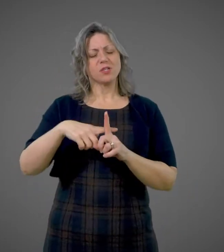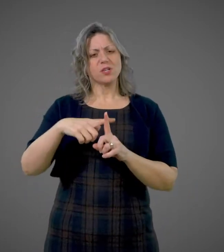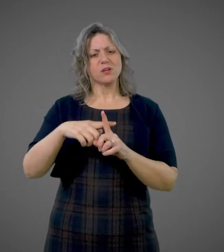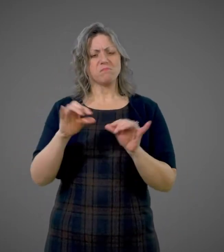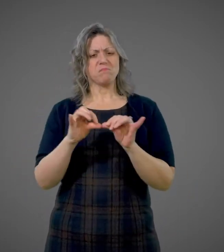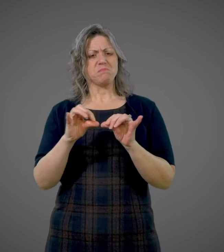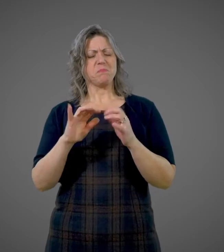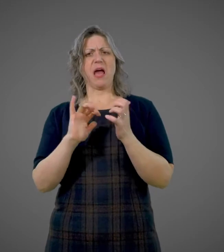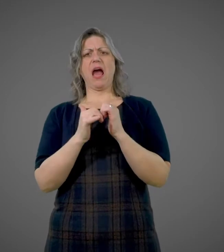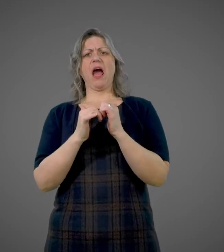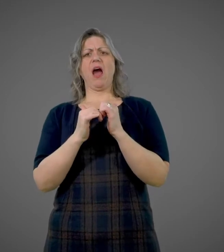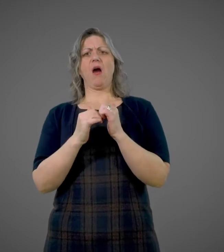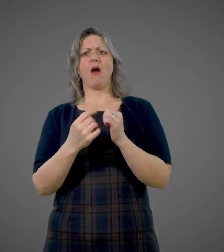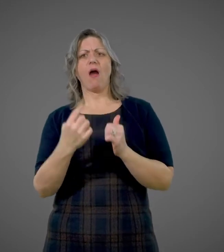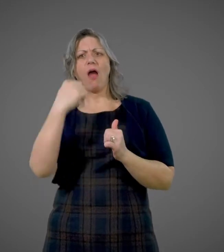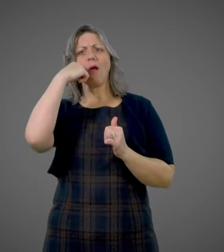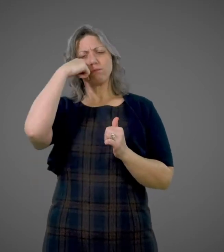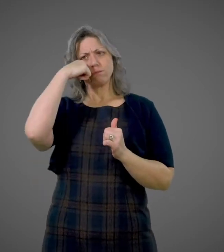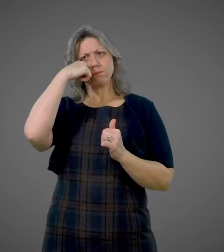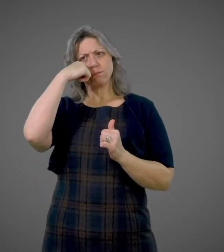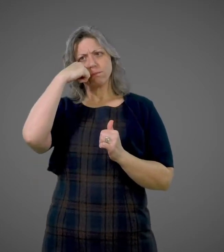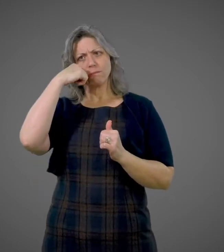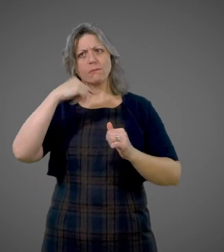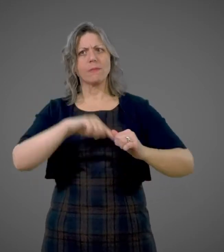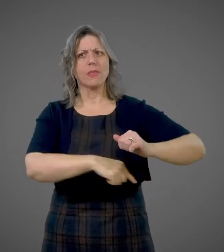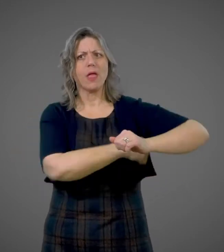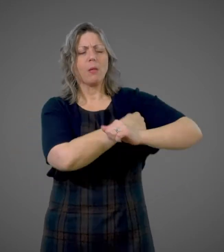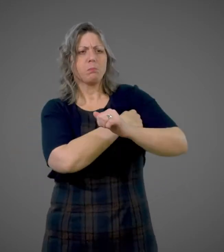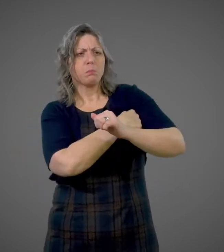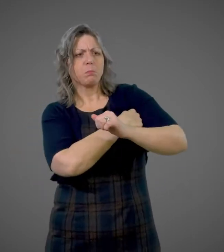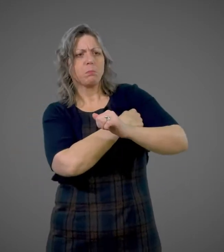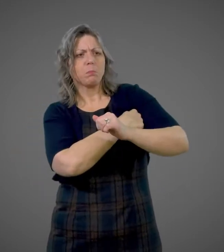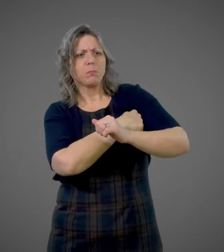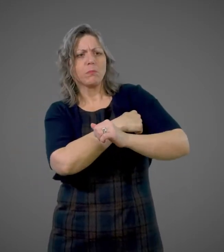The way to measure your temperature is by placing a thermometer either under your tongue,